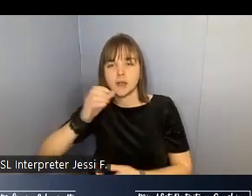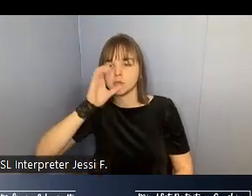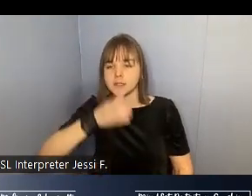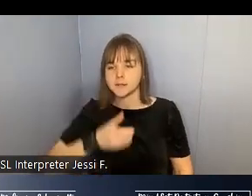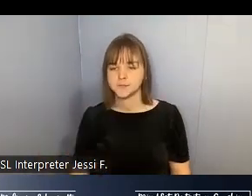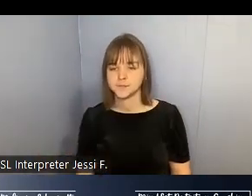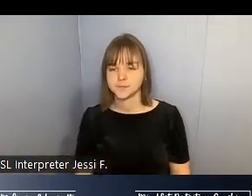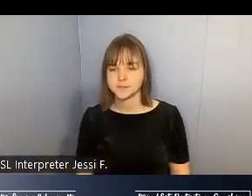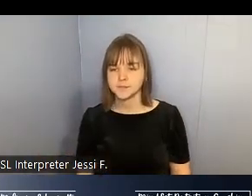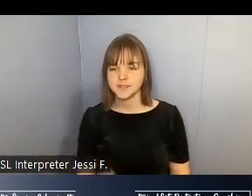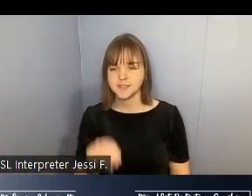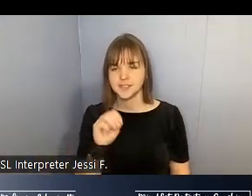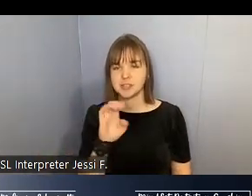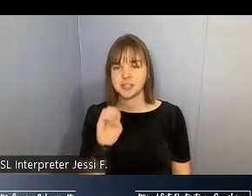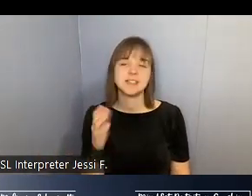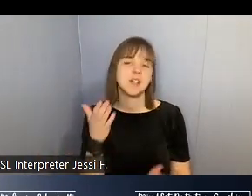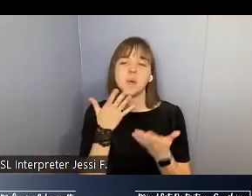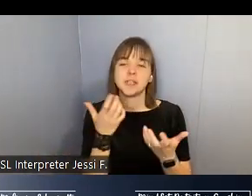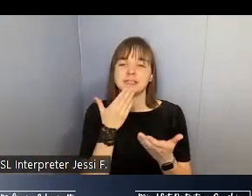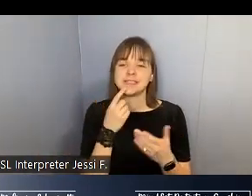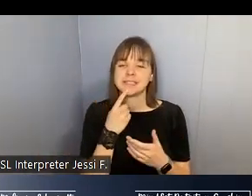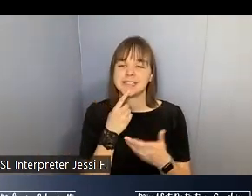I'm going to say thank you to Jessi, our interpreter today.